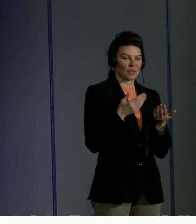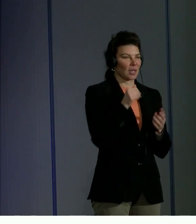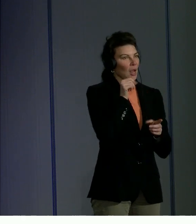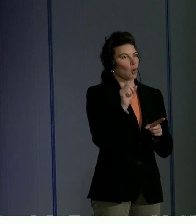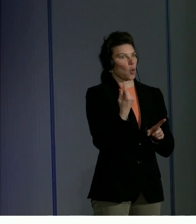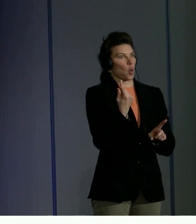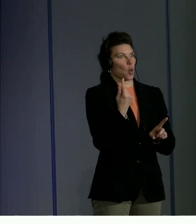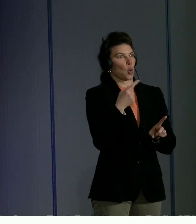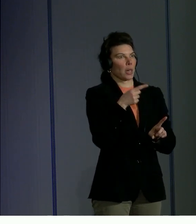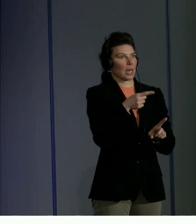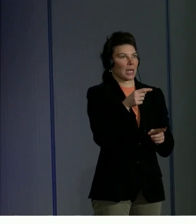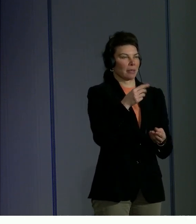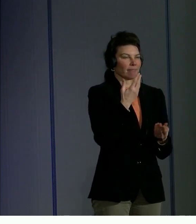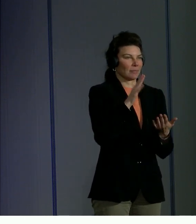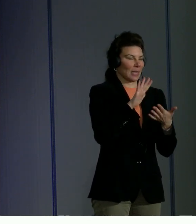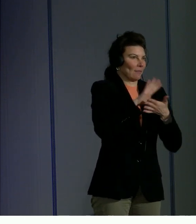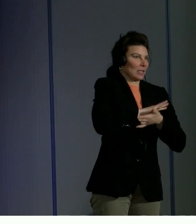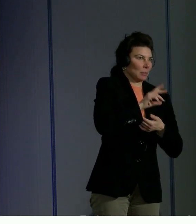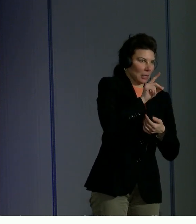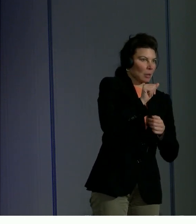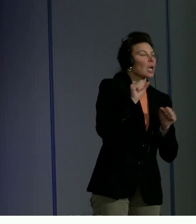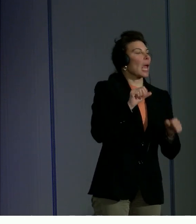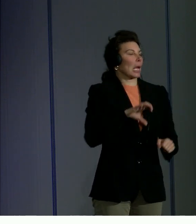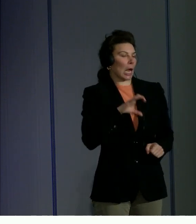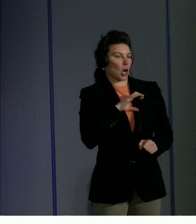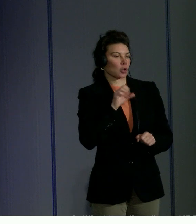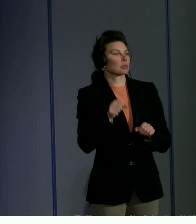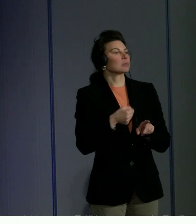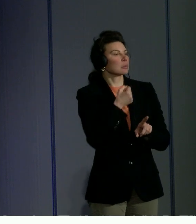also be other characteristics that could have impact on this assumption as well.